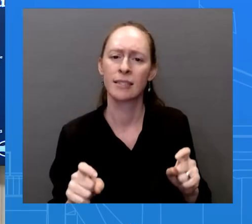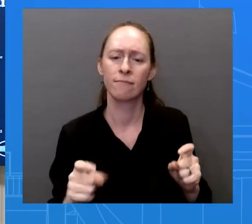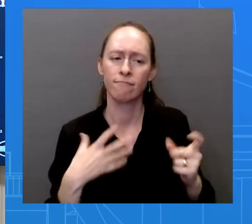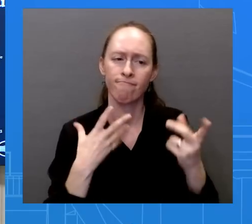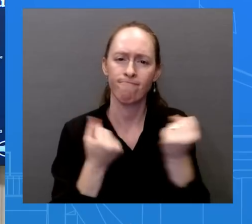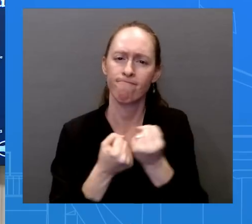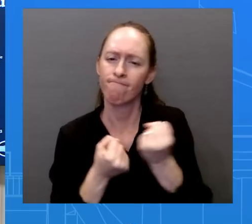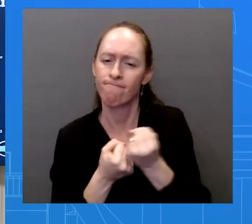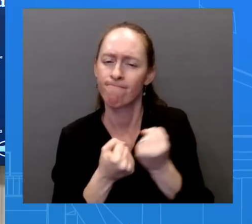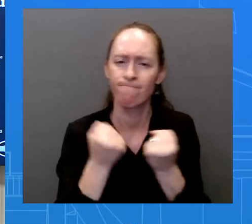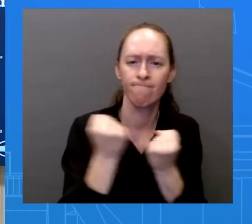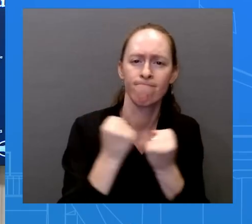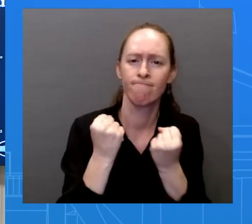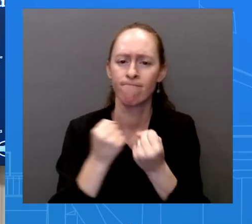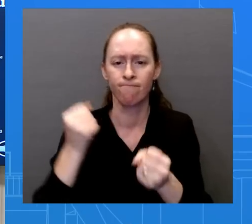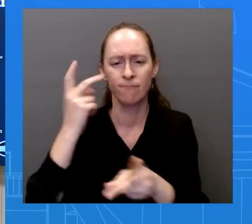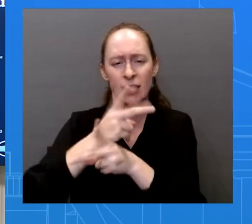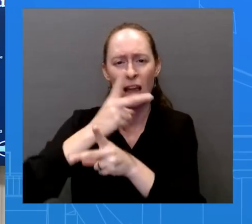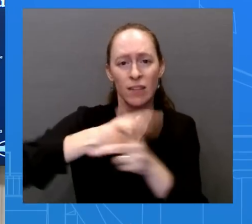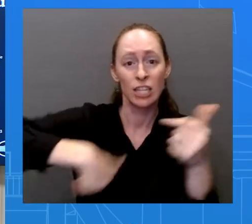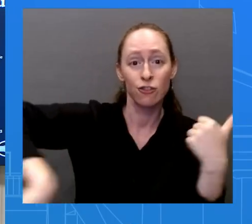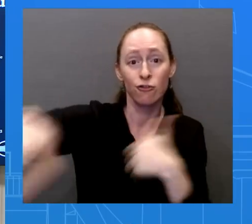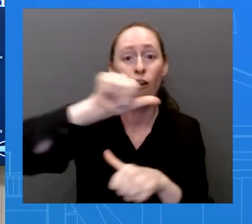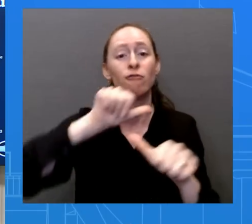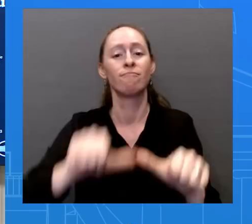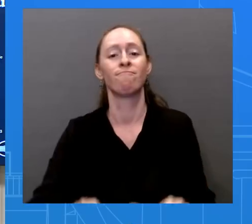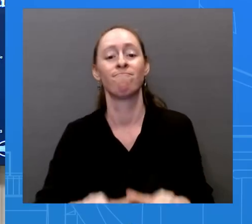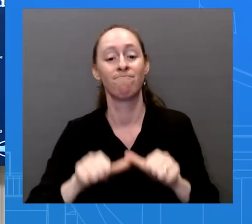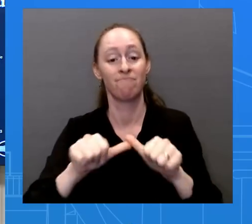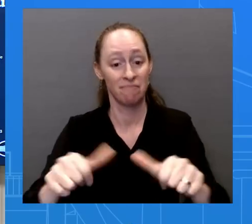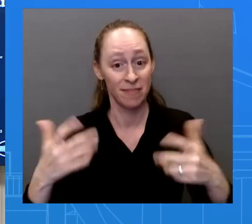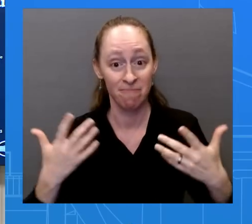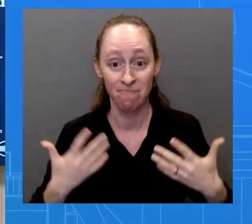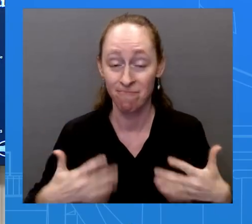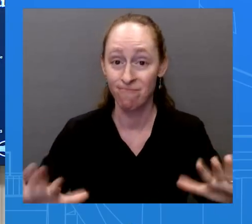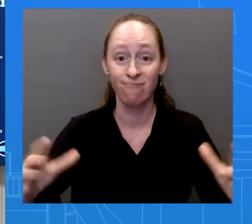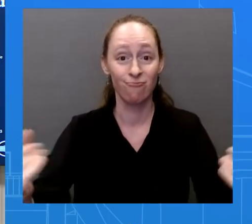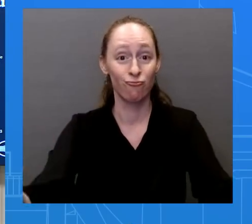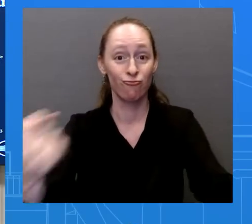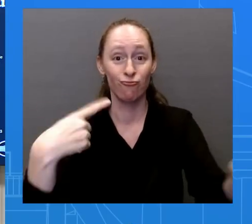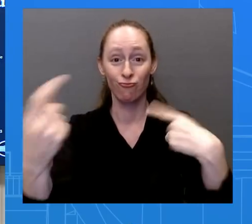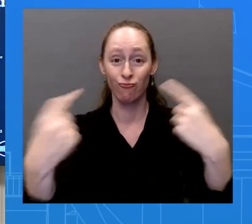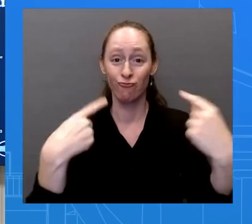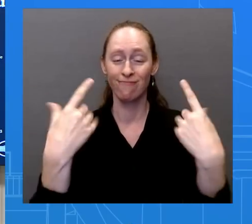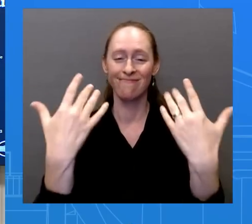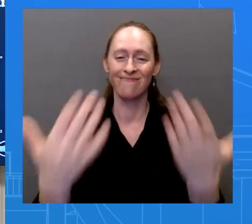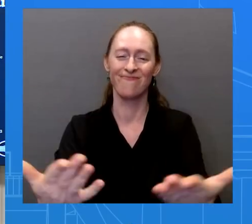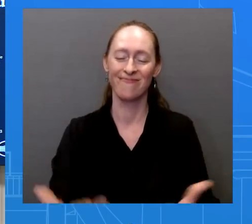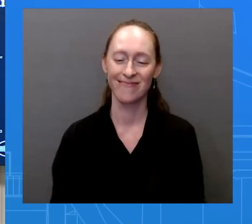But thank you. The Press: Thank you, Dr. Jha. Just in terms of the winter surge